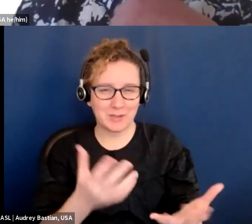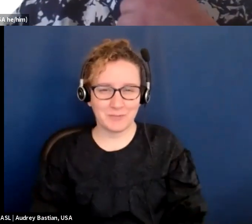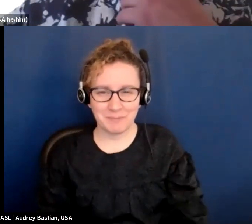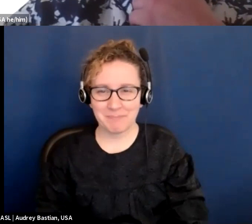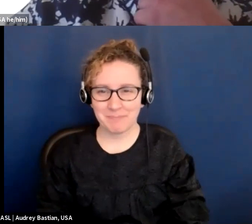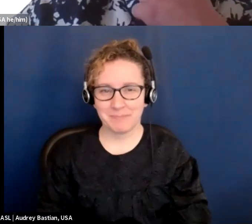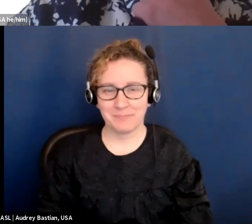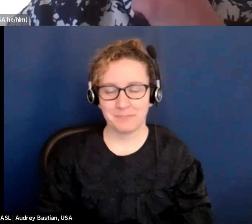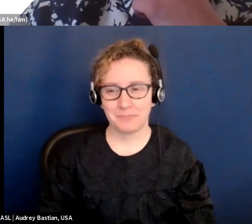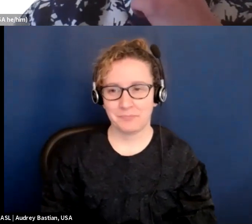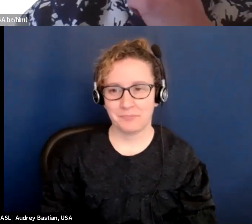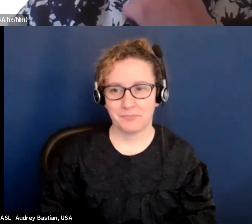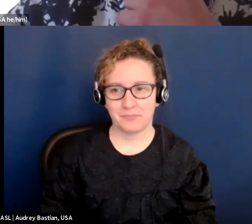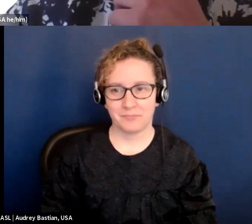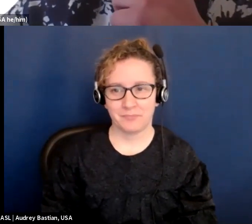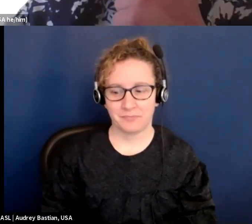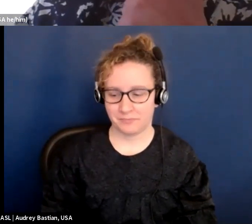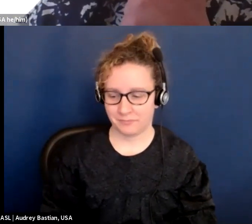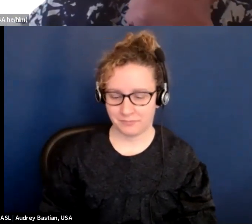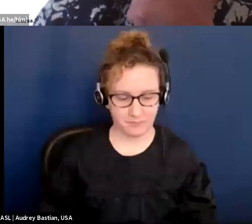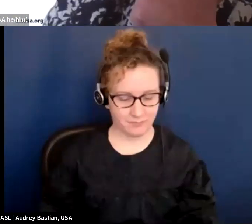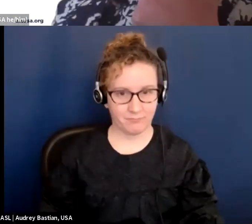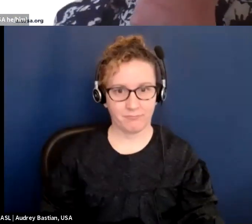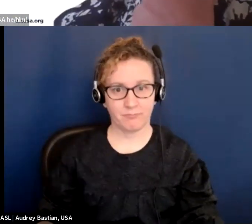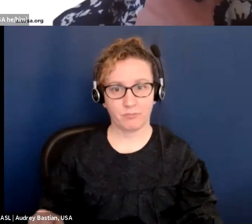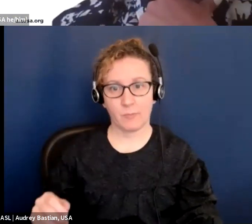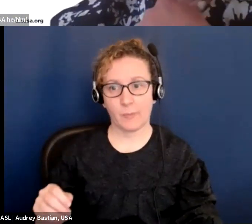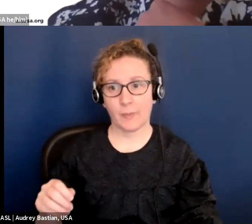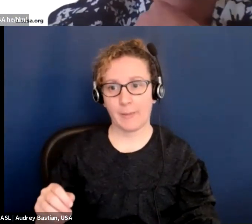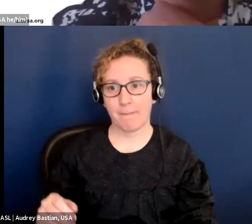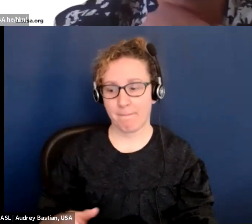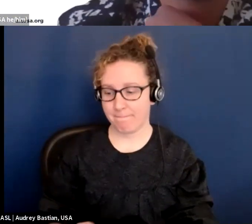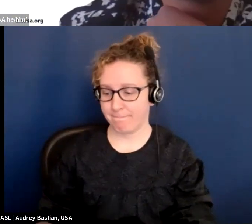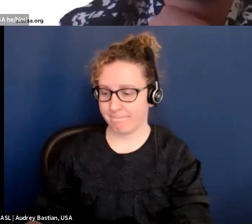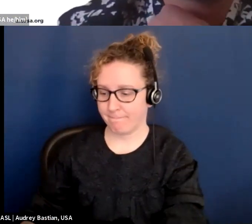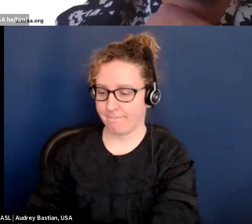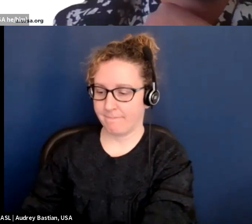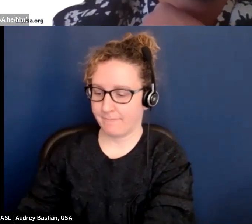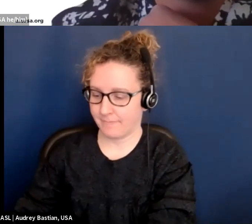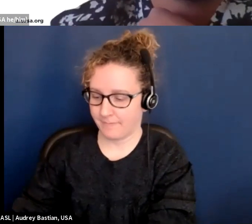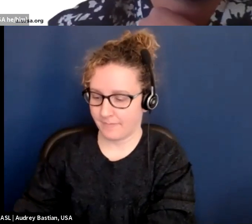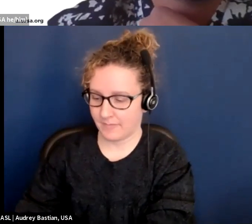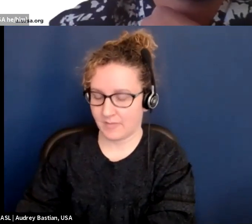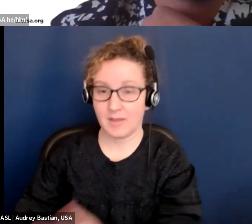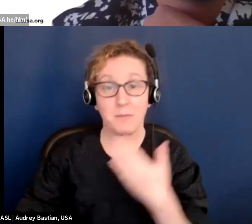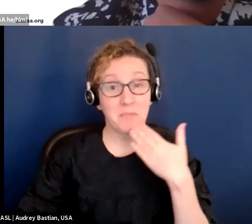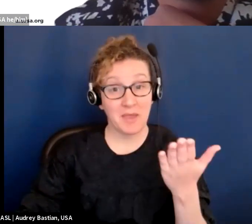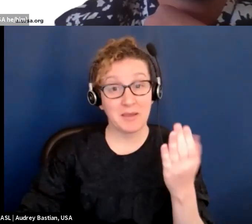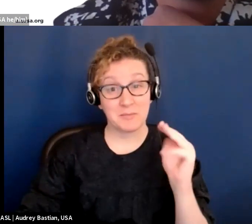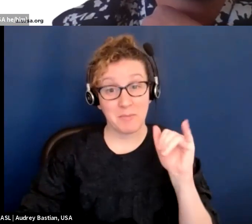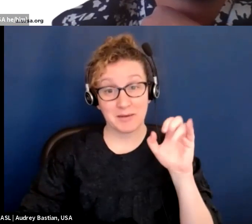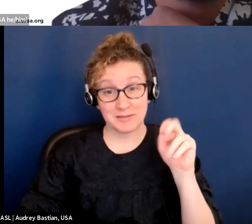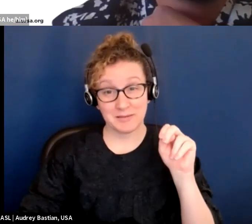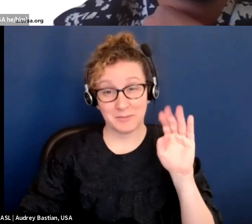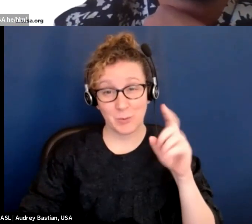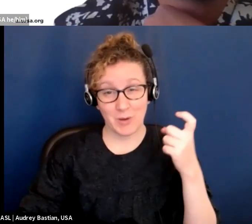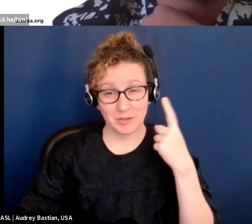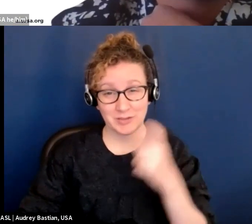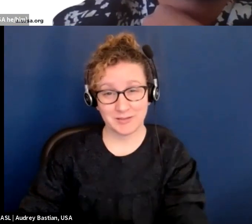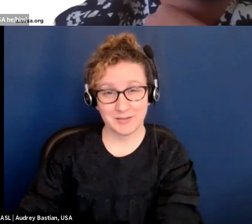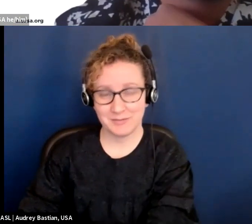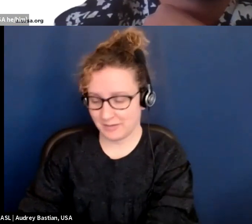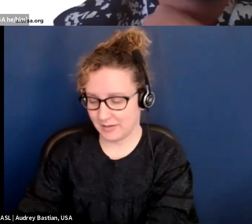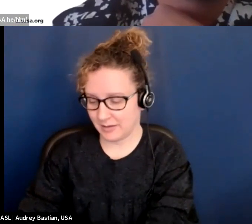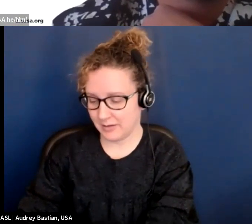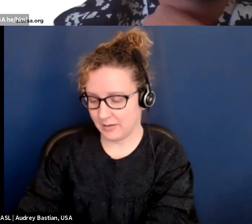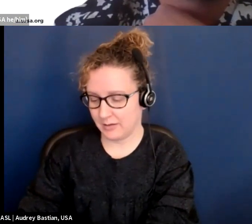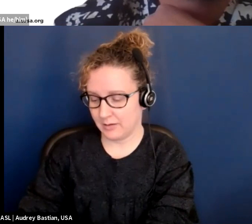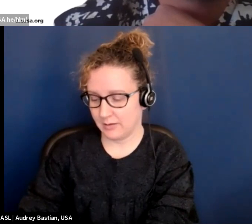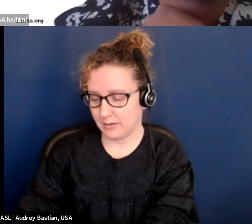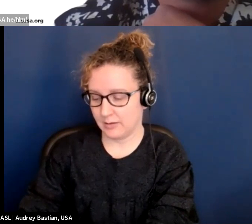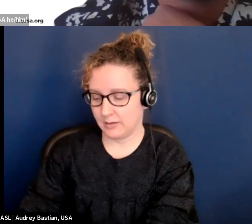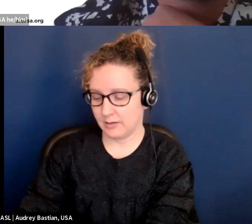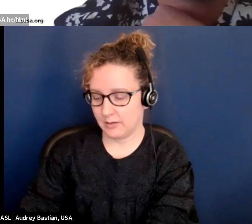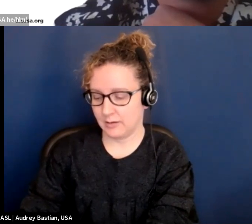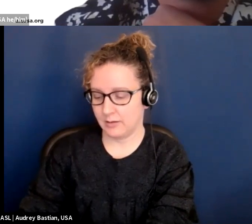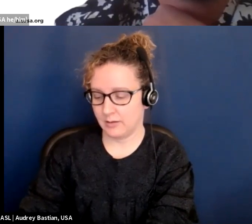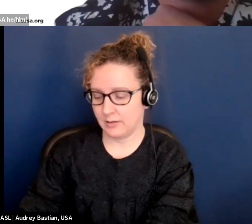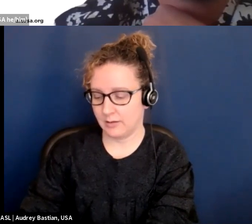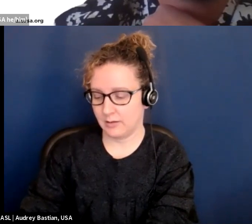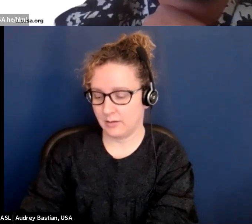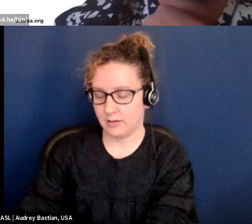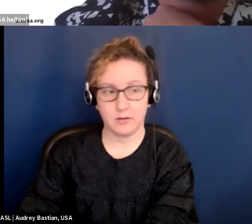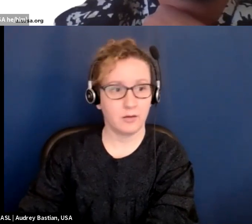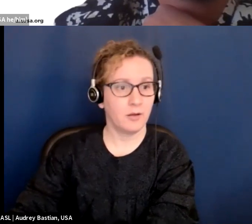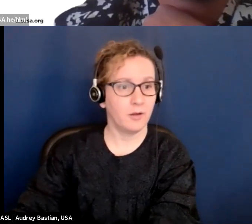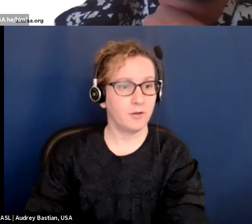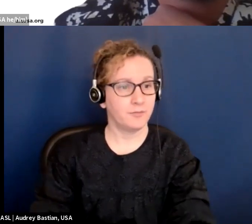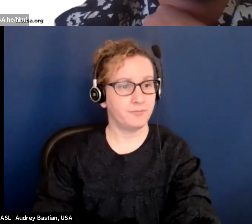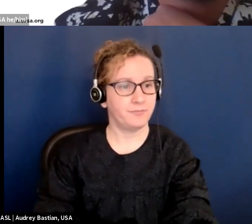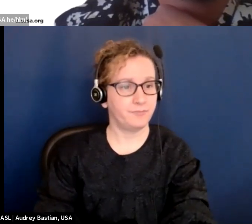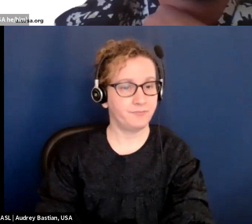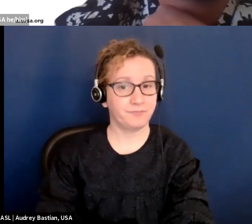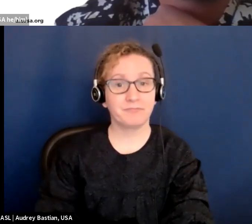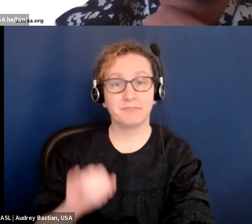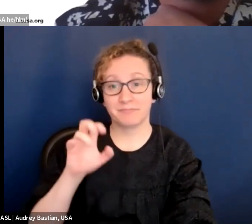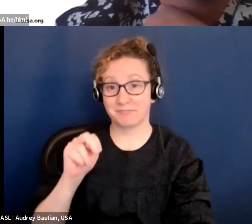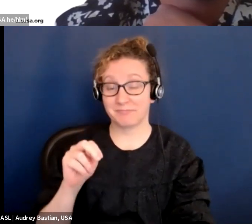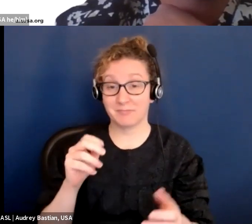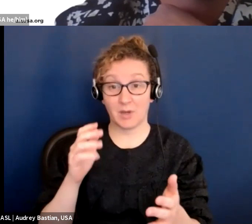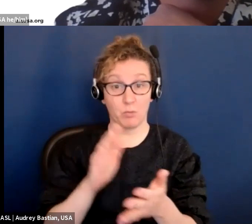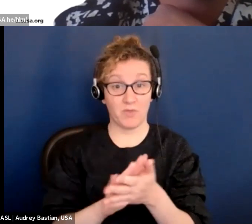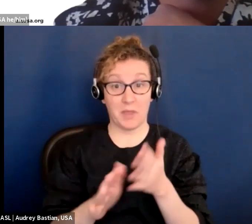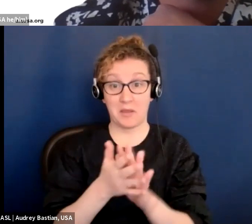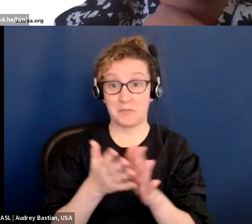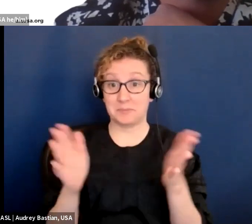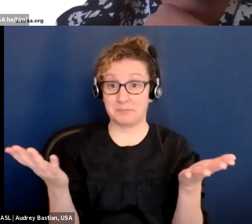Thanks, Madison, for those questions. With that, I guess not having